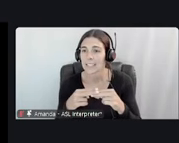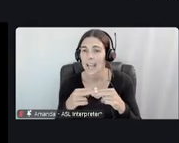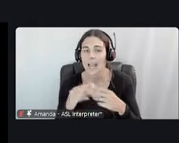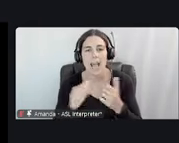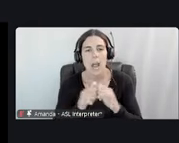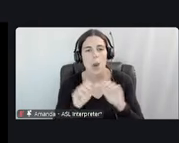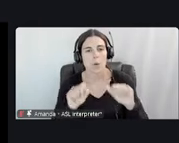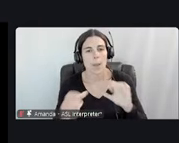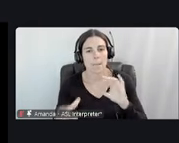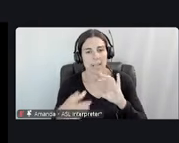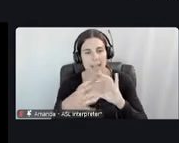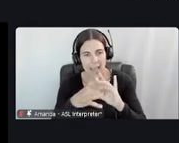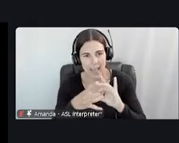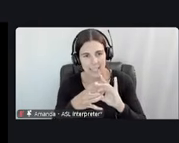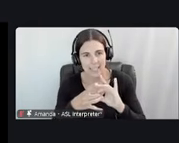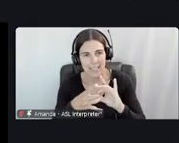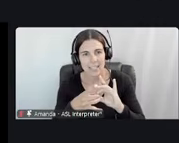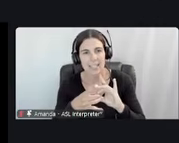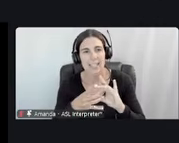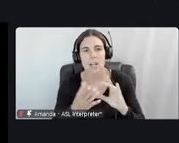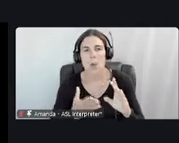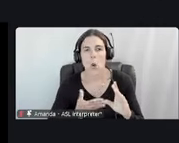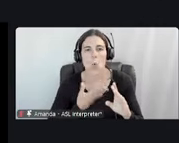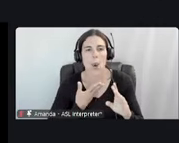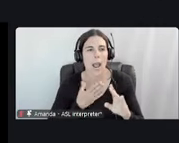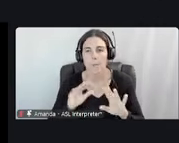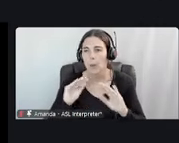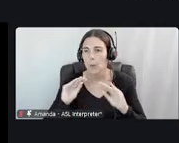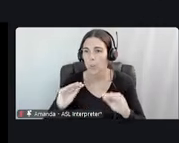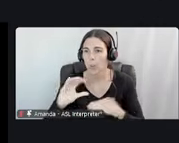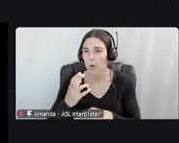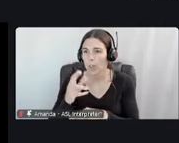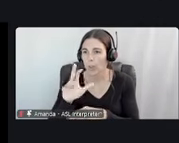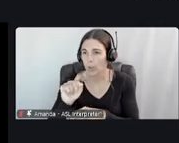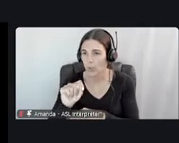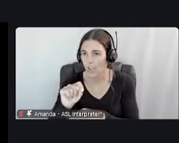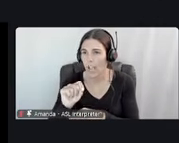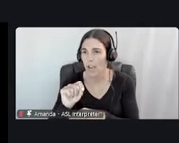happy to uh drop this in the chat or this will be in the the slides that are sent out. Um you can